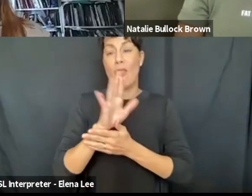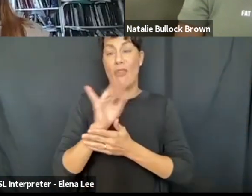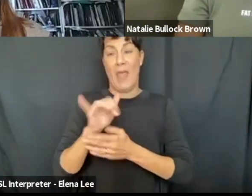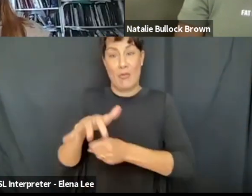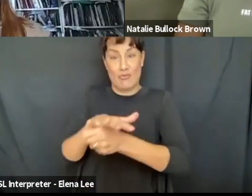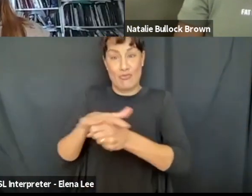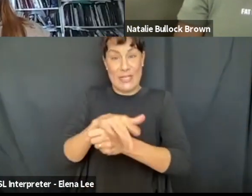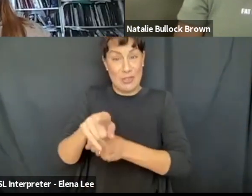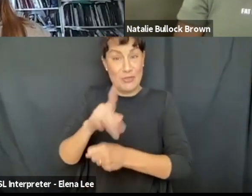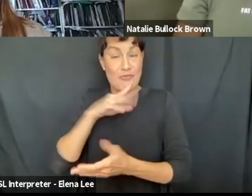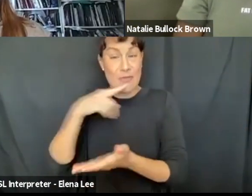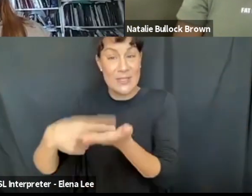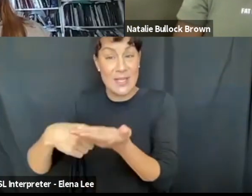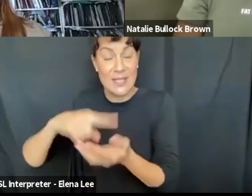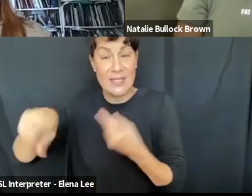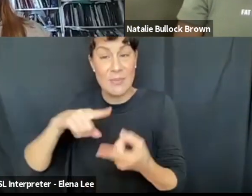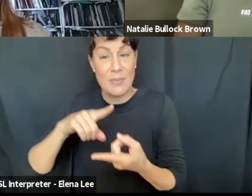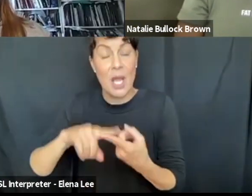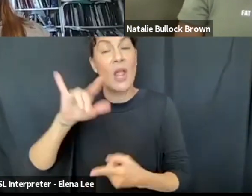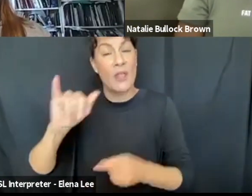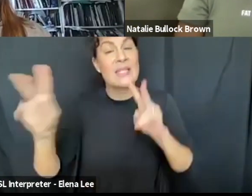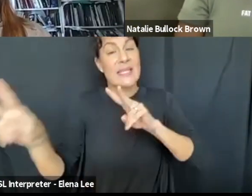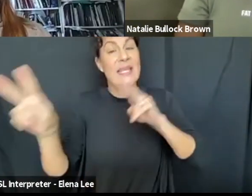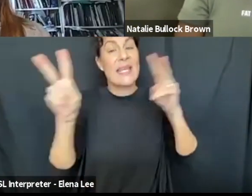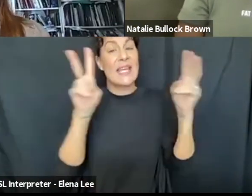This is an issue of practices that addresses